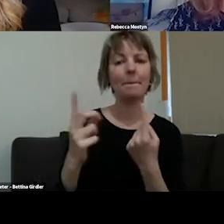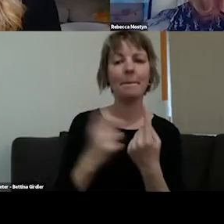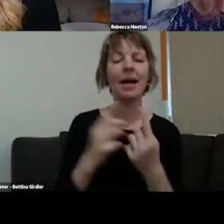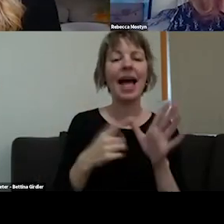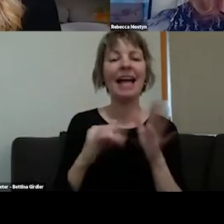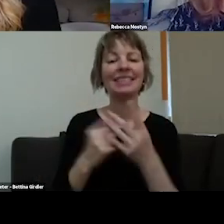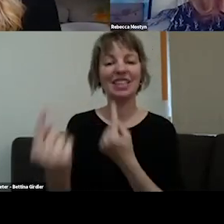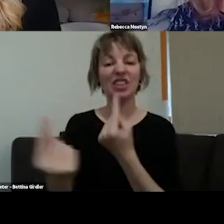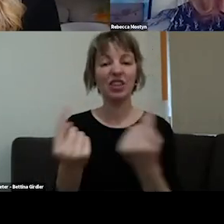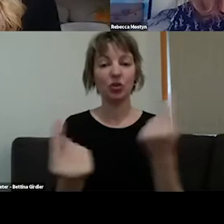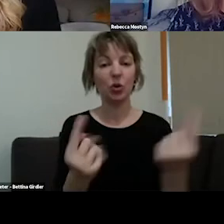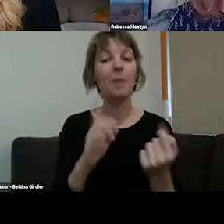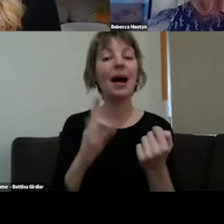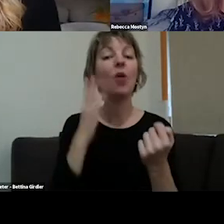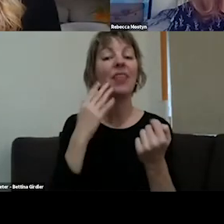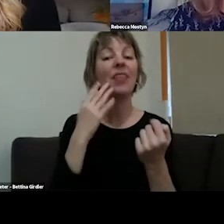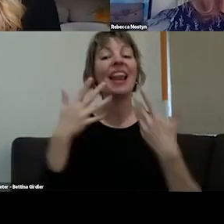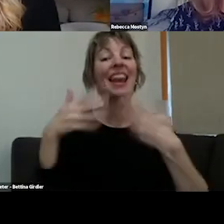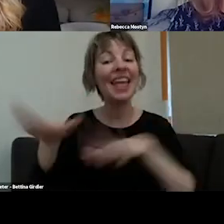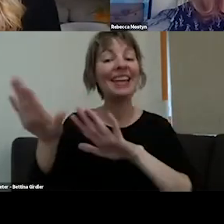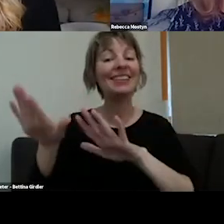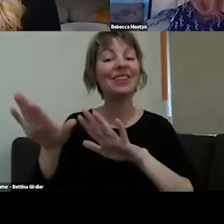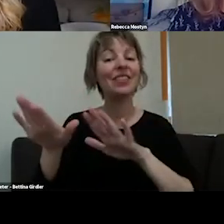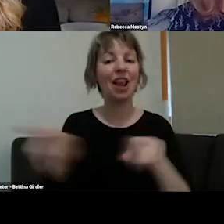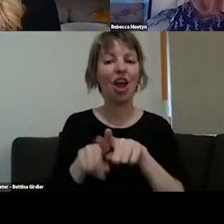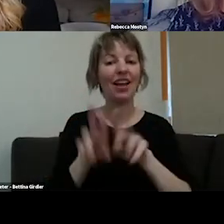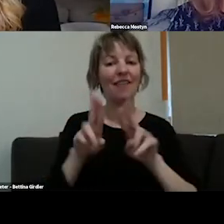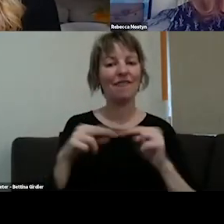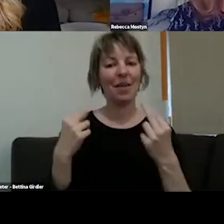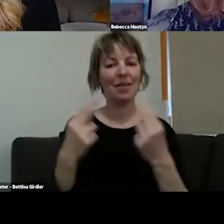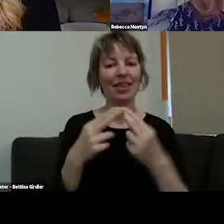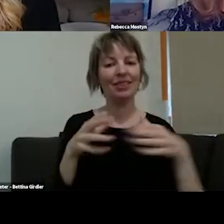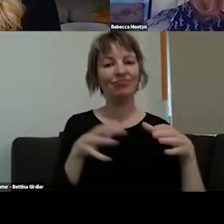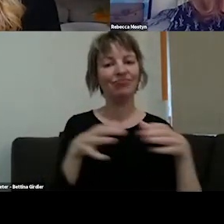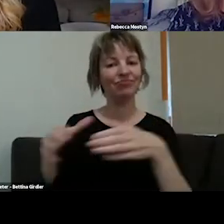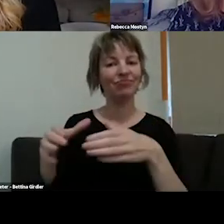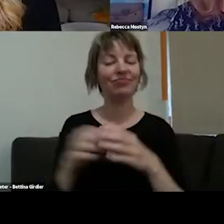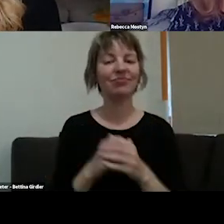onto the program as individuals but they actually leave as a family, and we've found that even from five years ago,